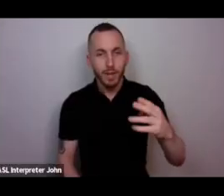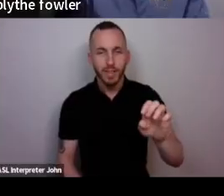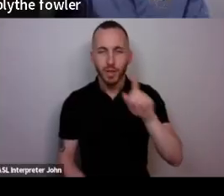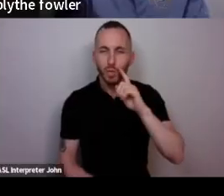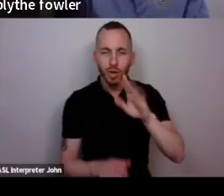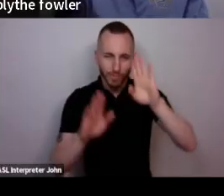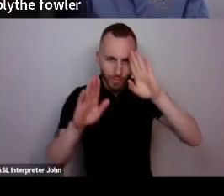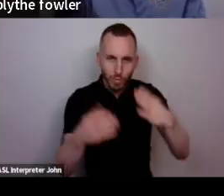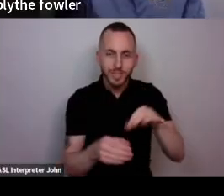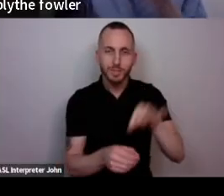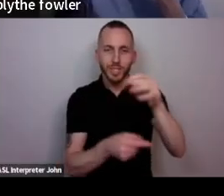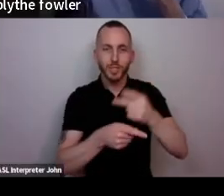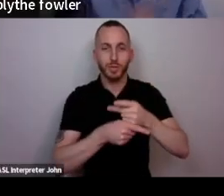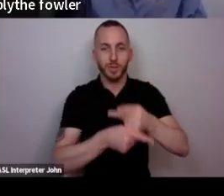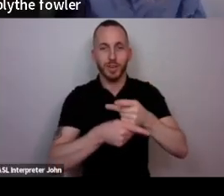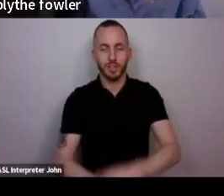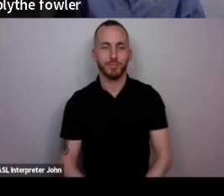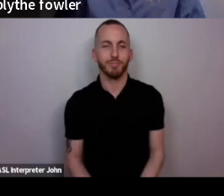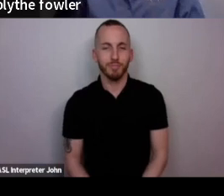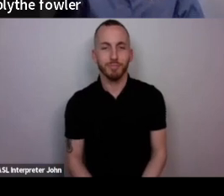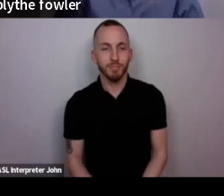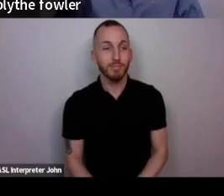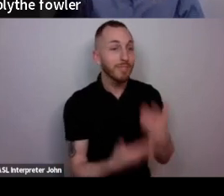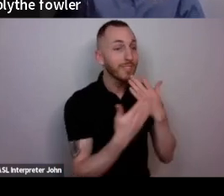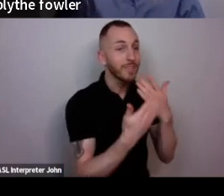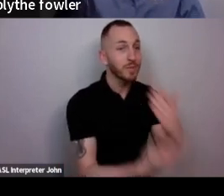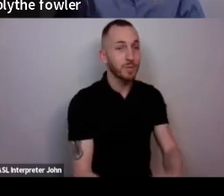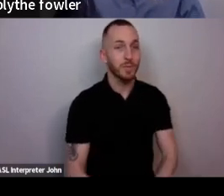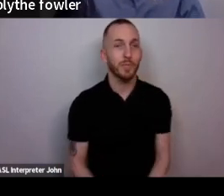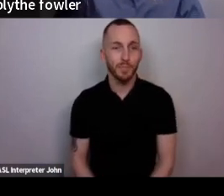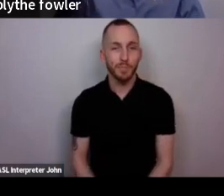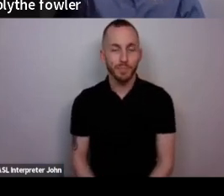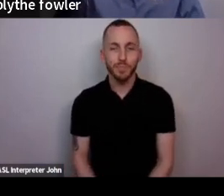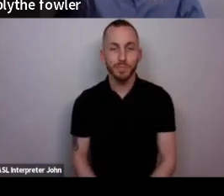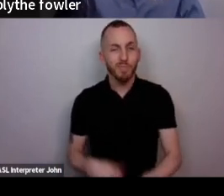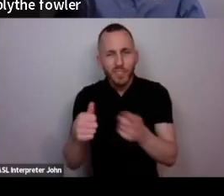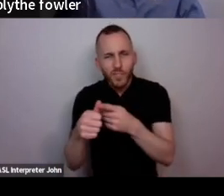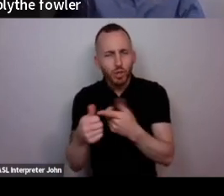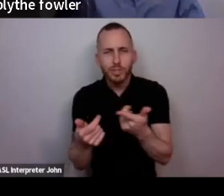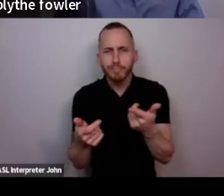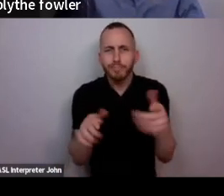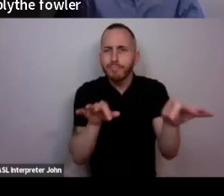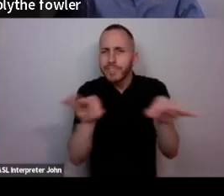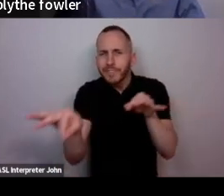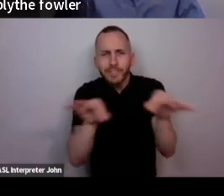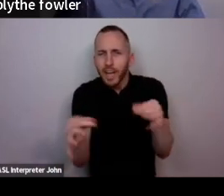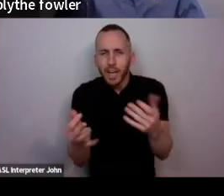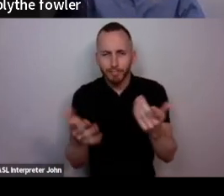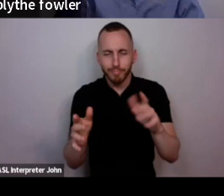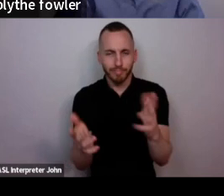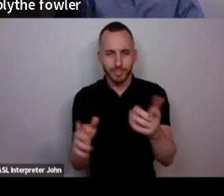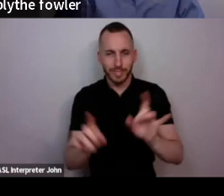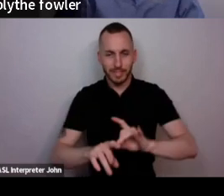Alright, thank you Melanie. Let's begin by defining what disaster spiritual care looks like.